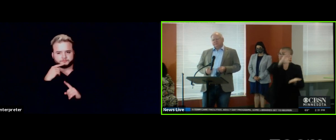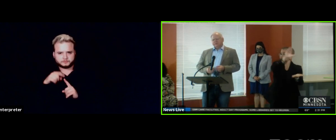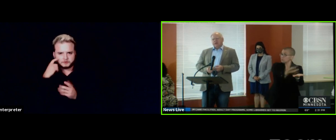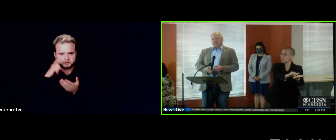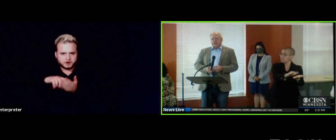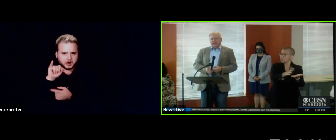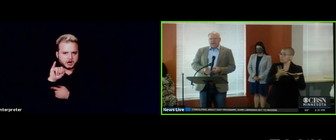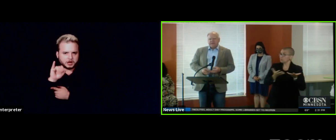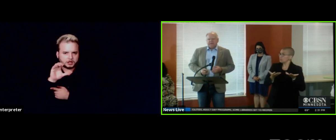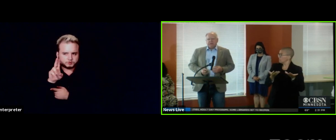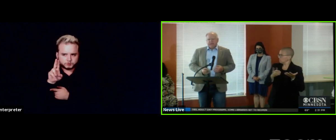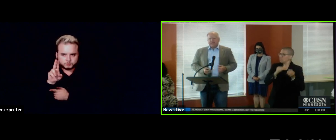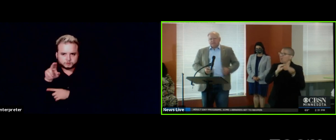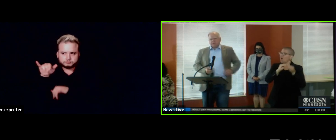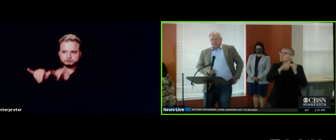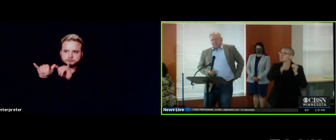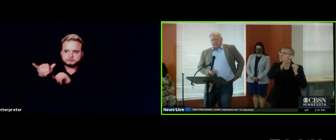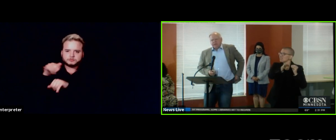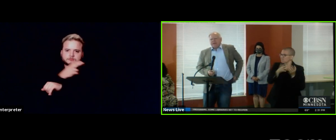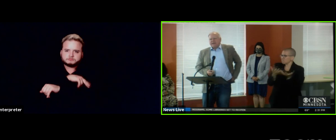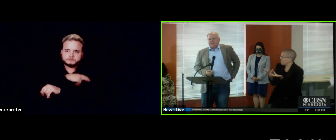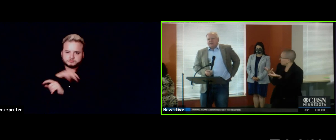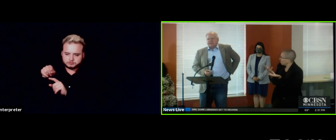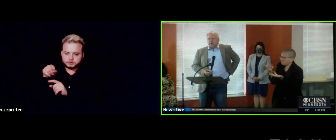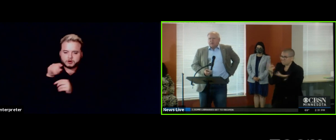little bit but they haven't spiked. Governor Walz: I think, yes, I think so and